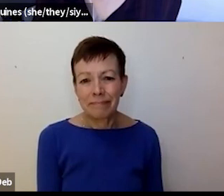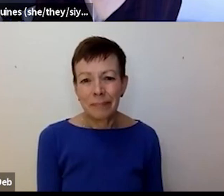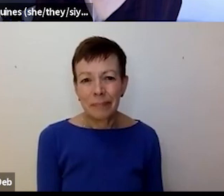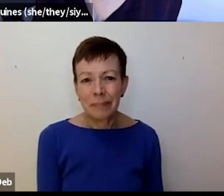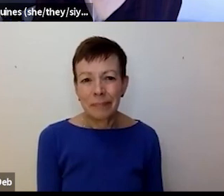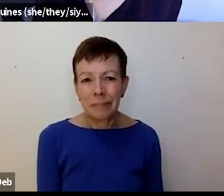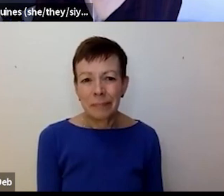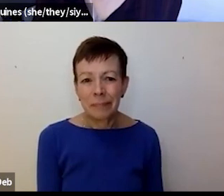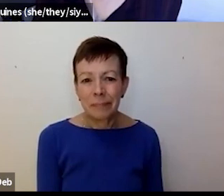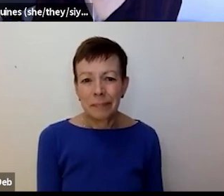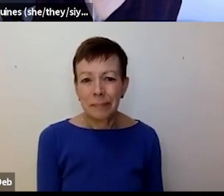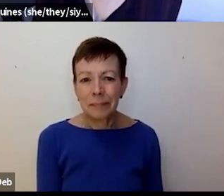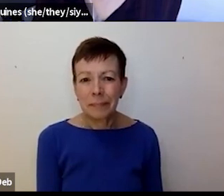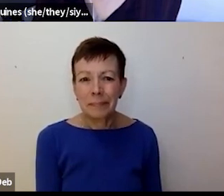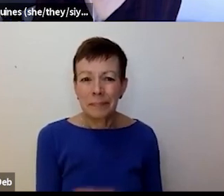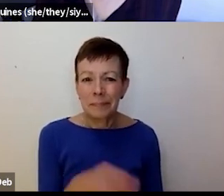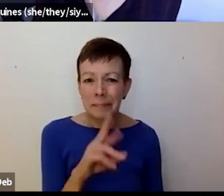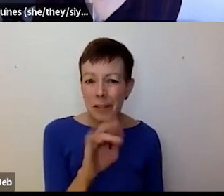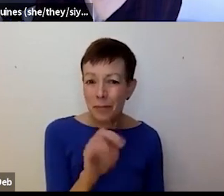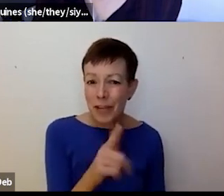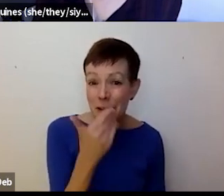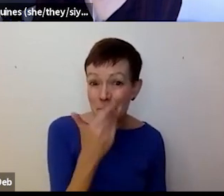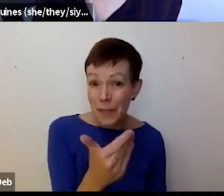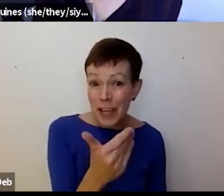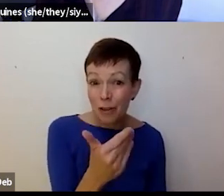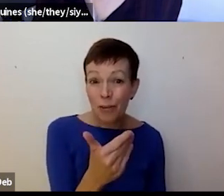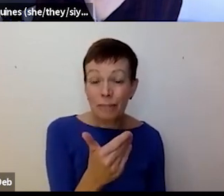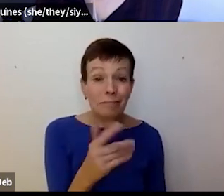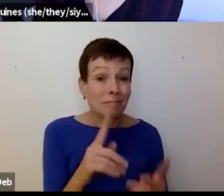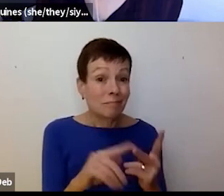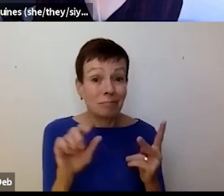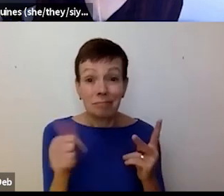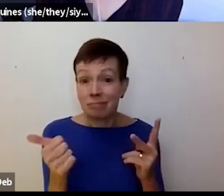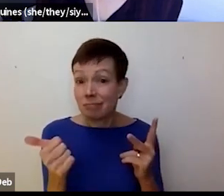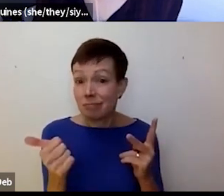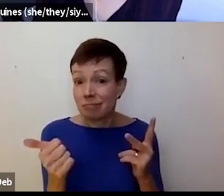Thank you. Is there anything else that anyone would like to add or